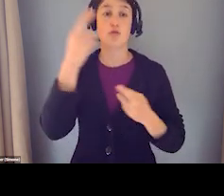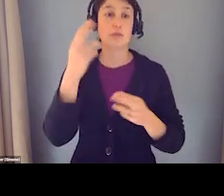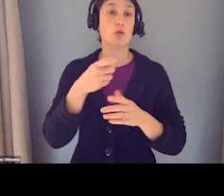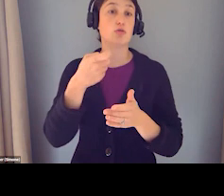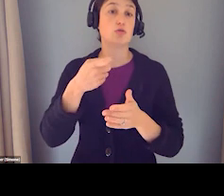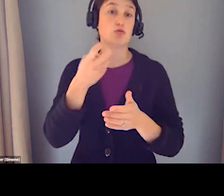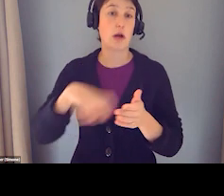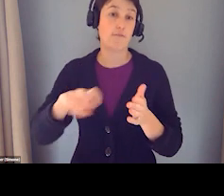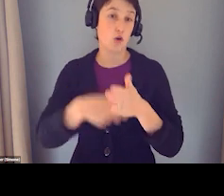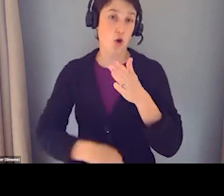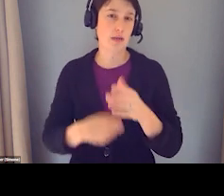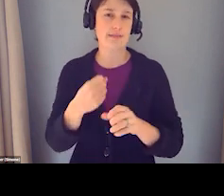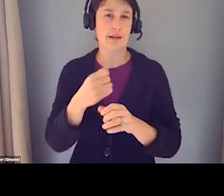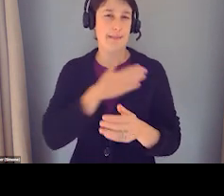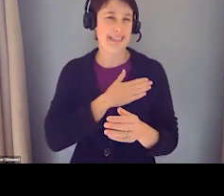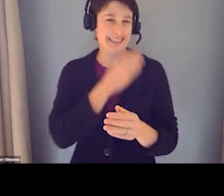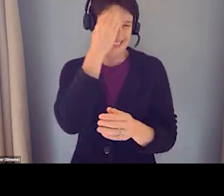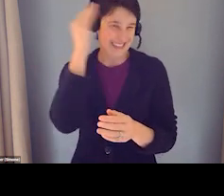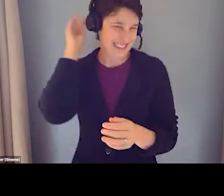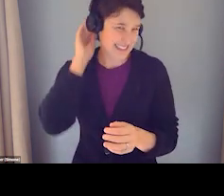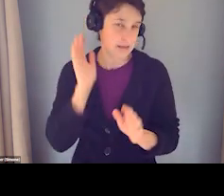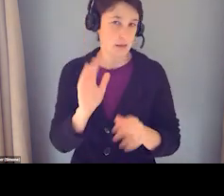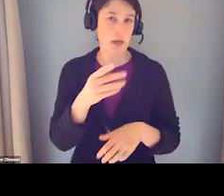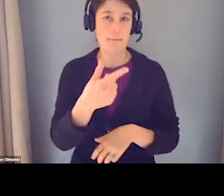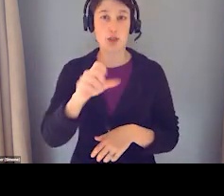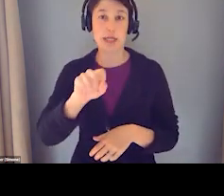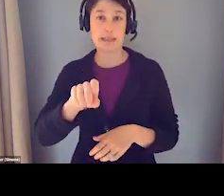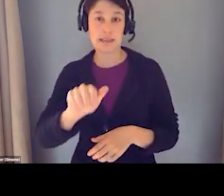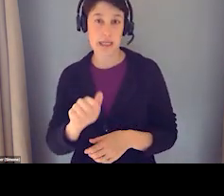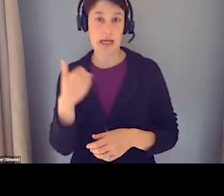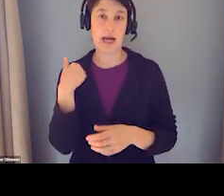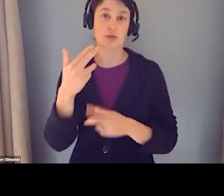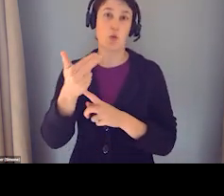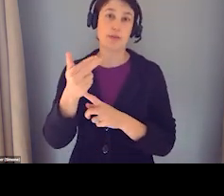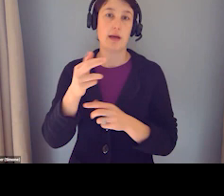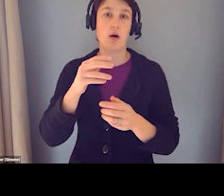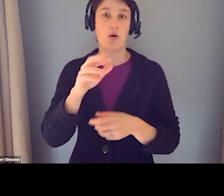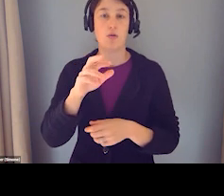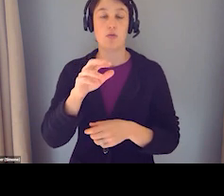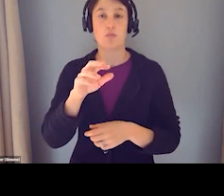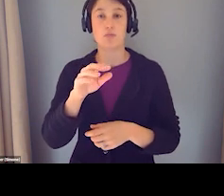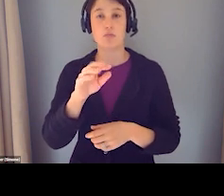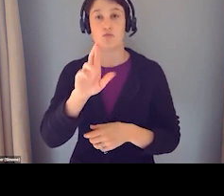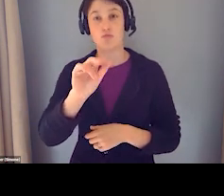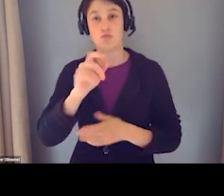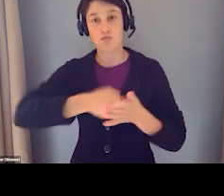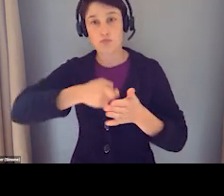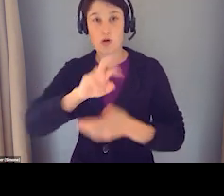The GSA has hotel rates, per diem rates, personal travel costs, all of the flight requirements.